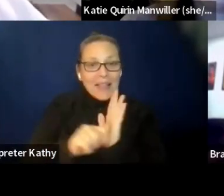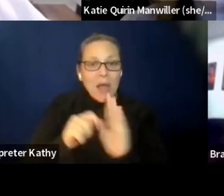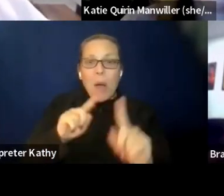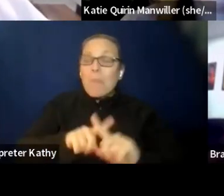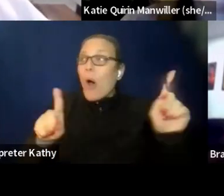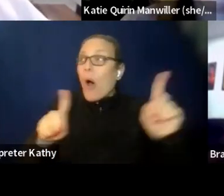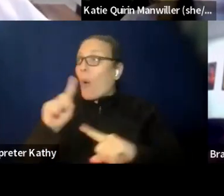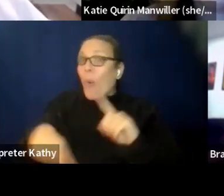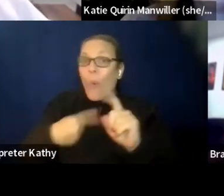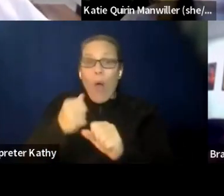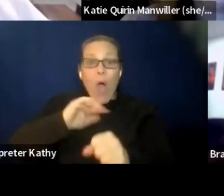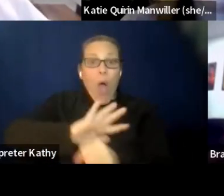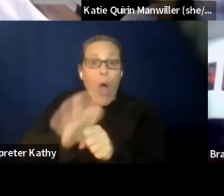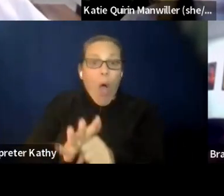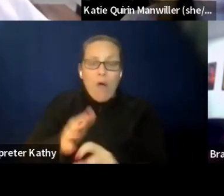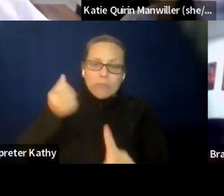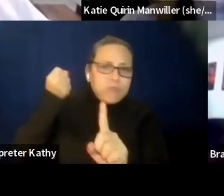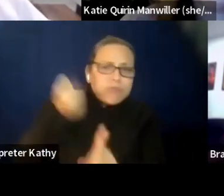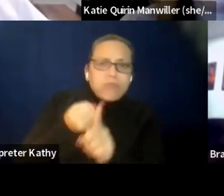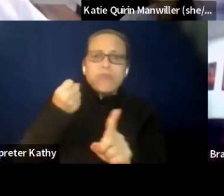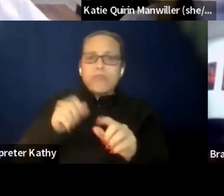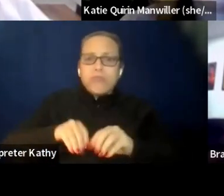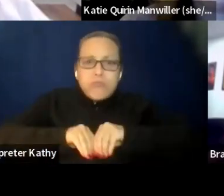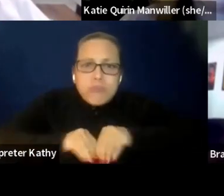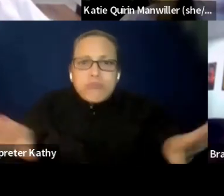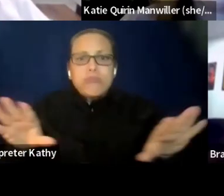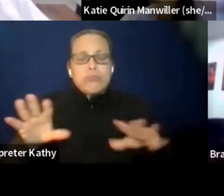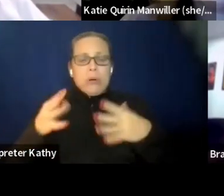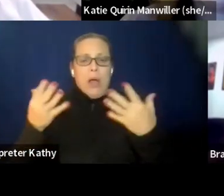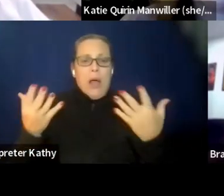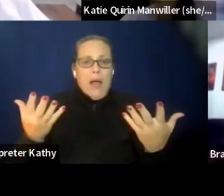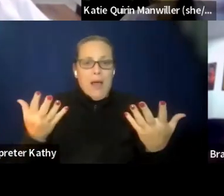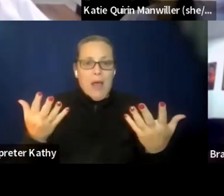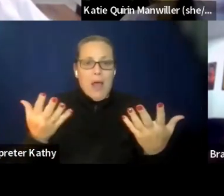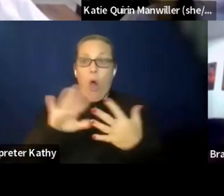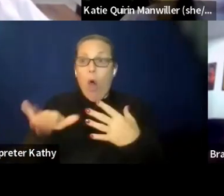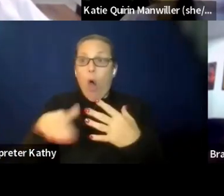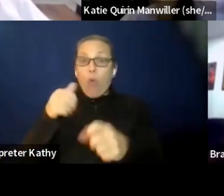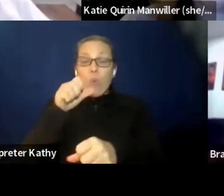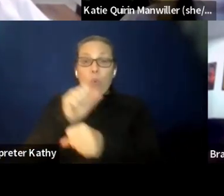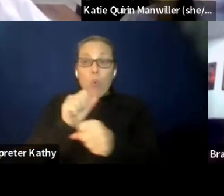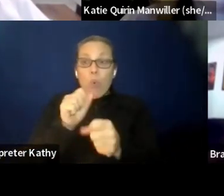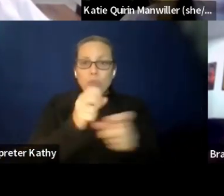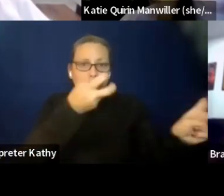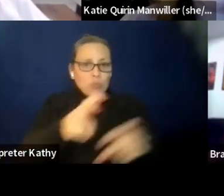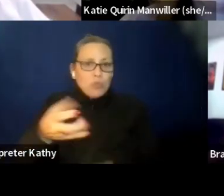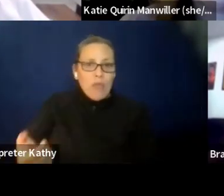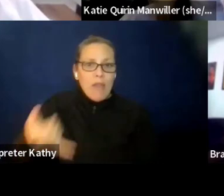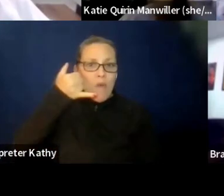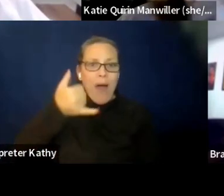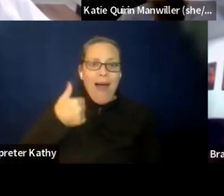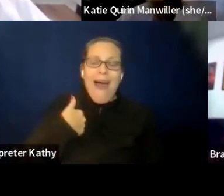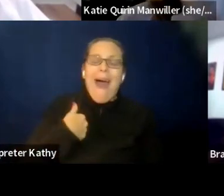accommodations at the time. But once COVID hit and the masks and all